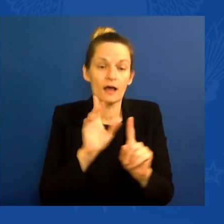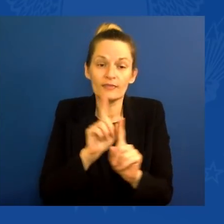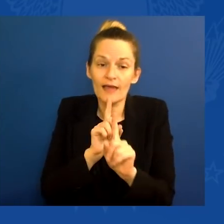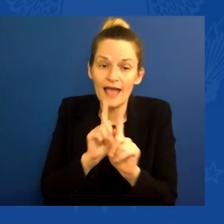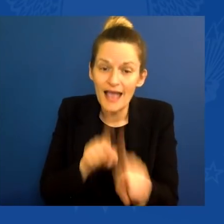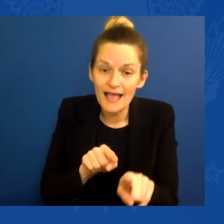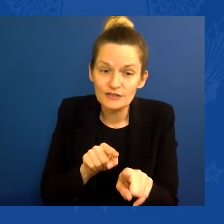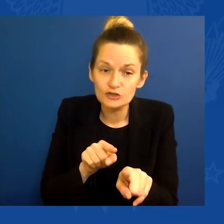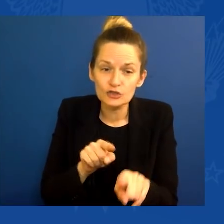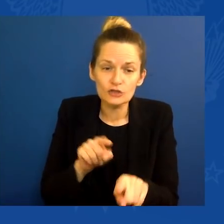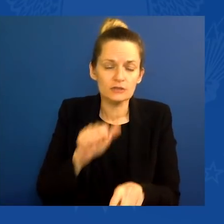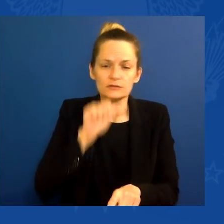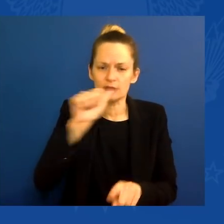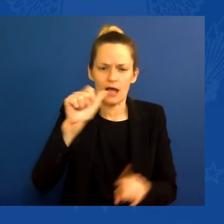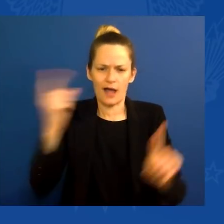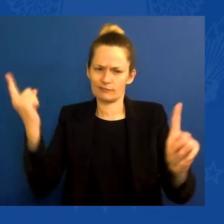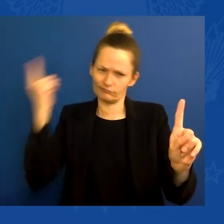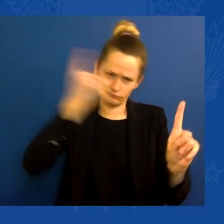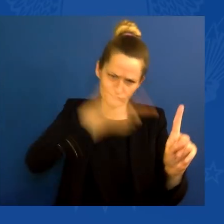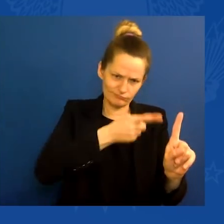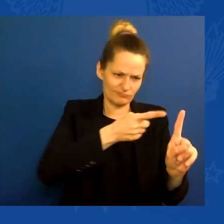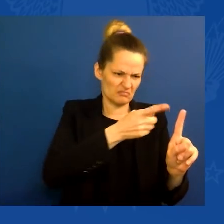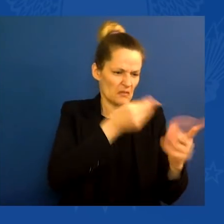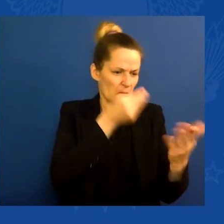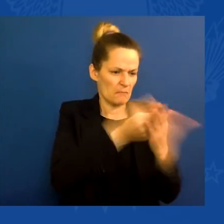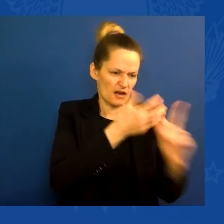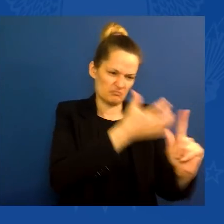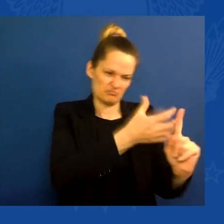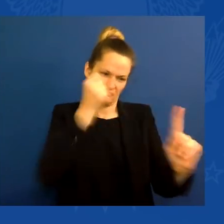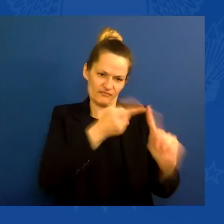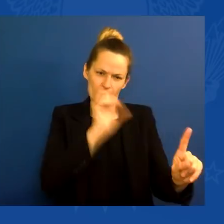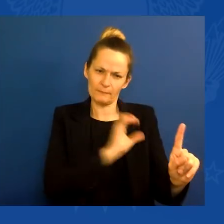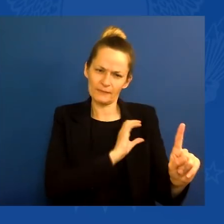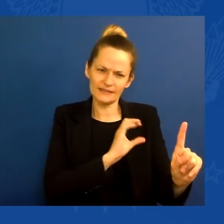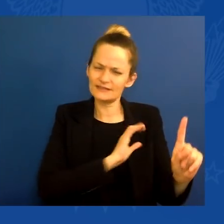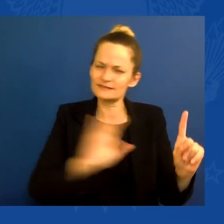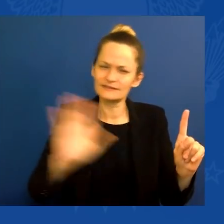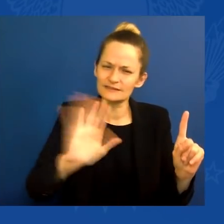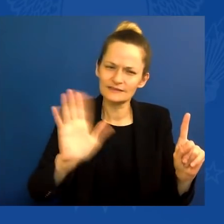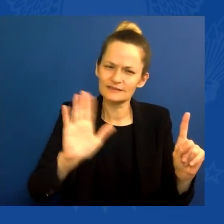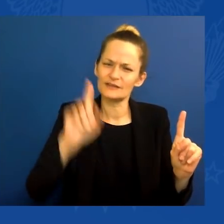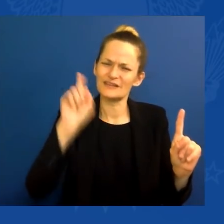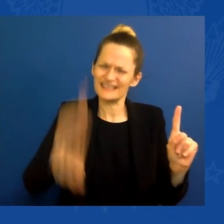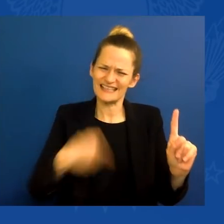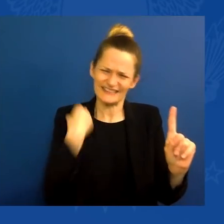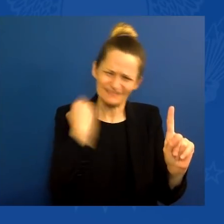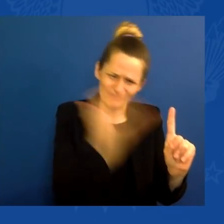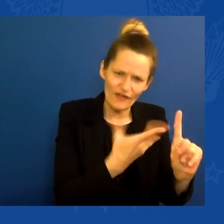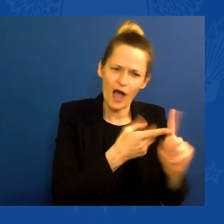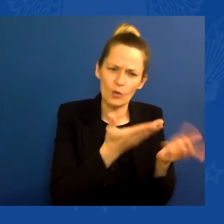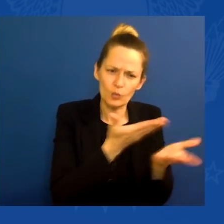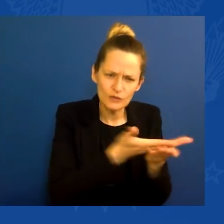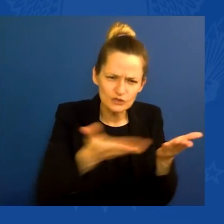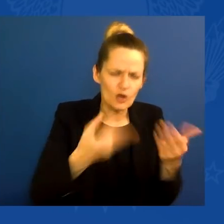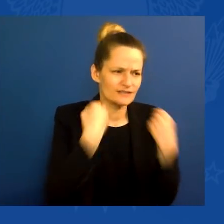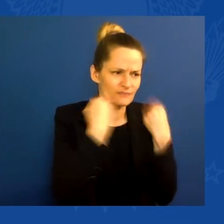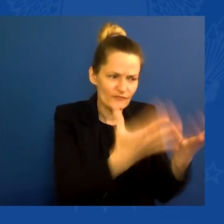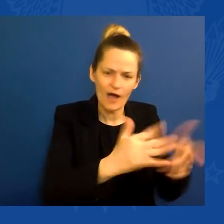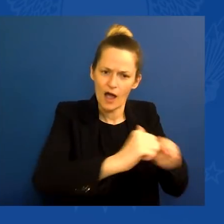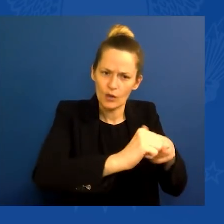Fund them with the resources, the training -- they need to protect our communities and themselves